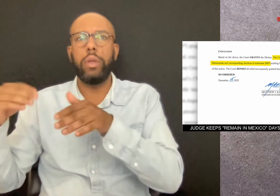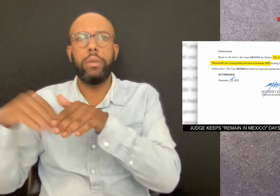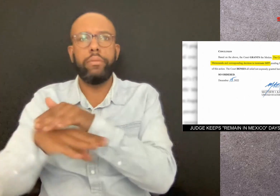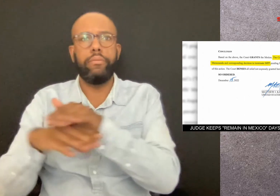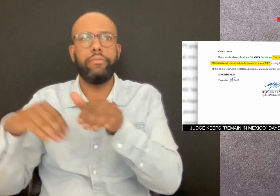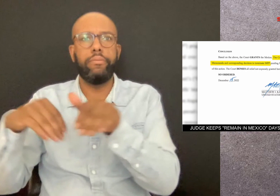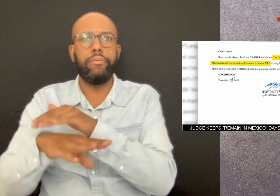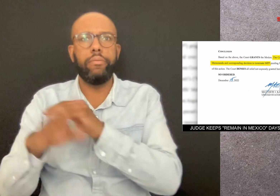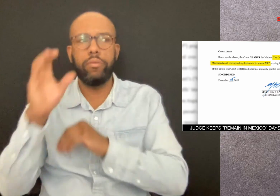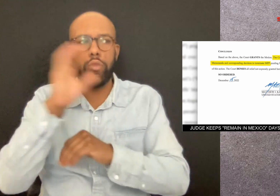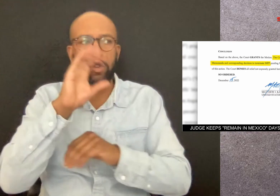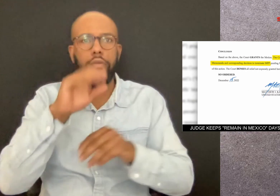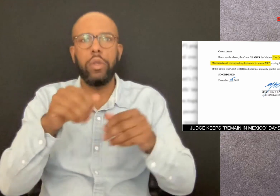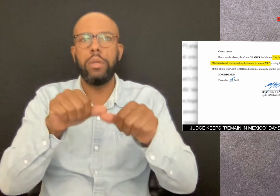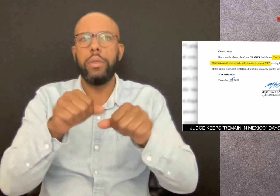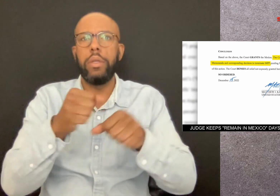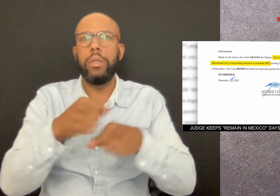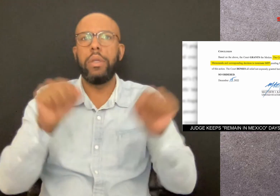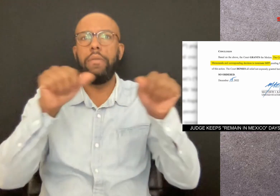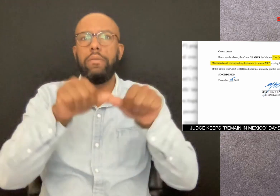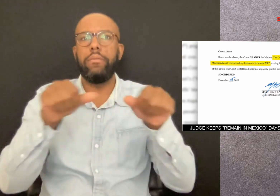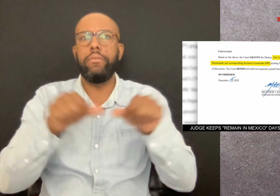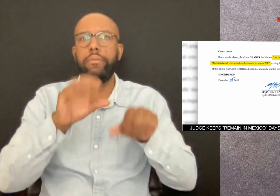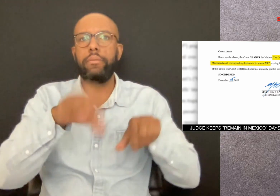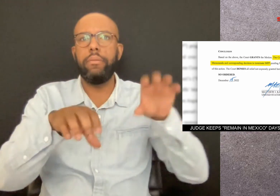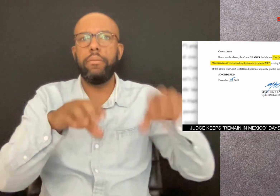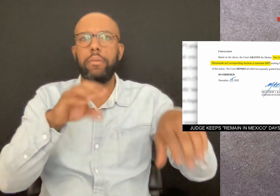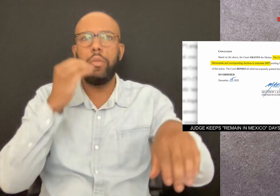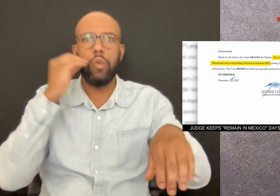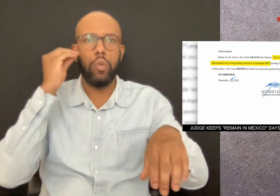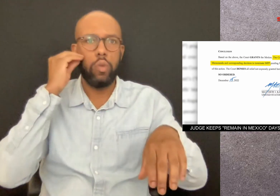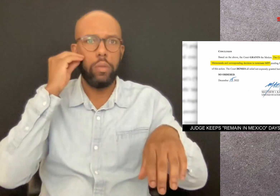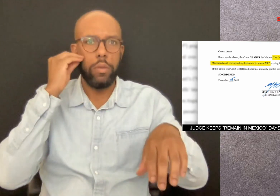asylum from waiting in the US during that process